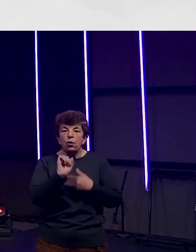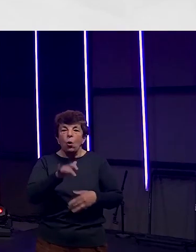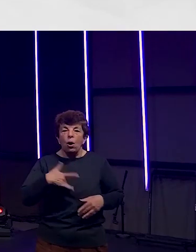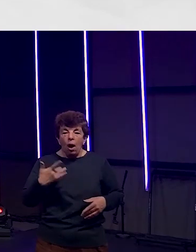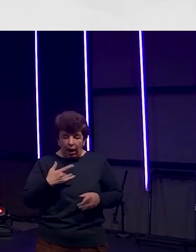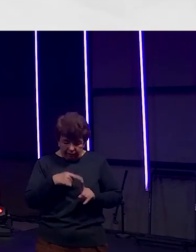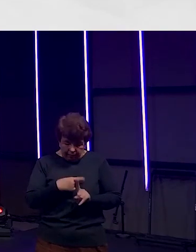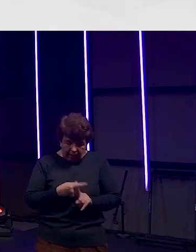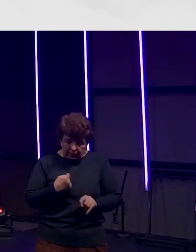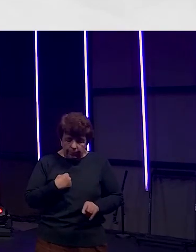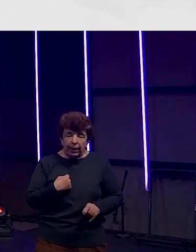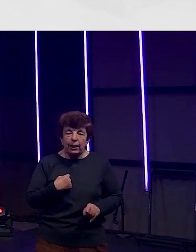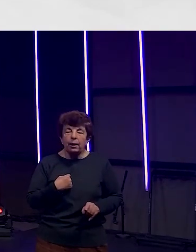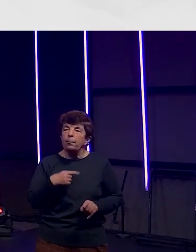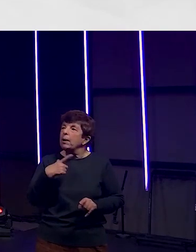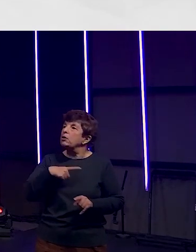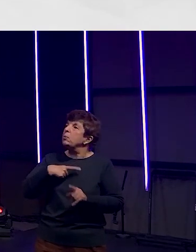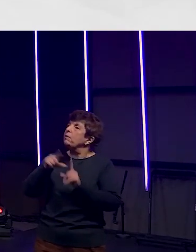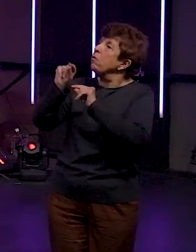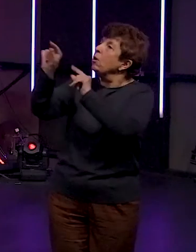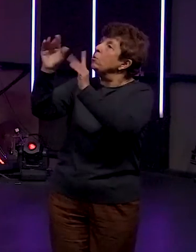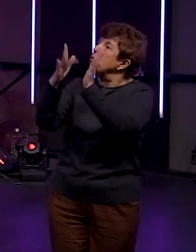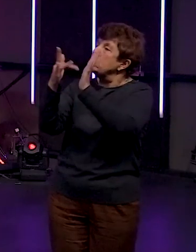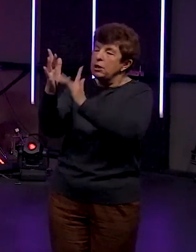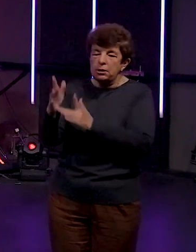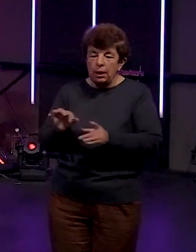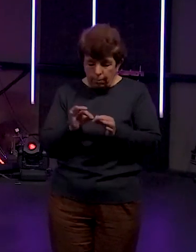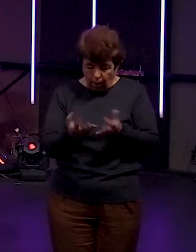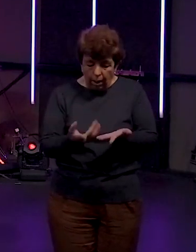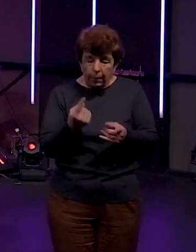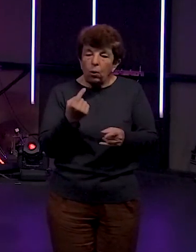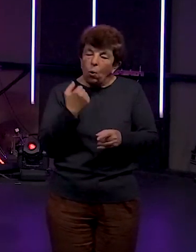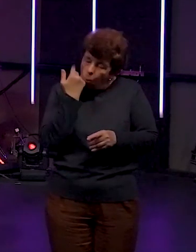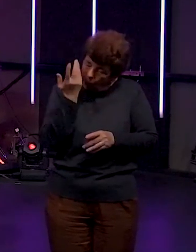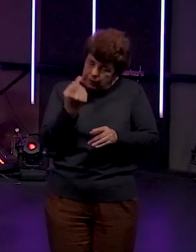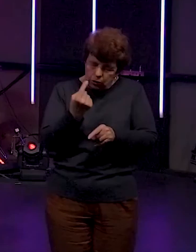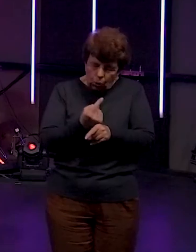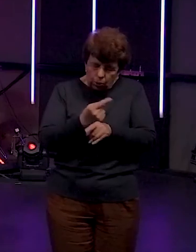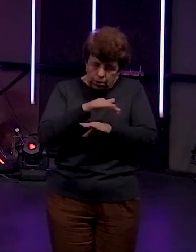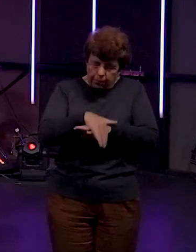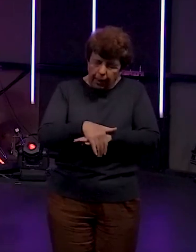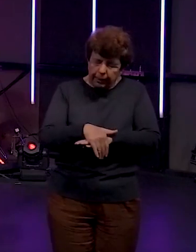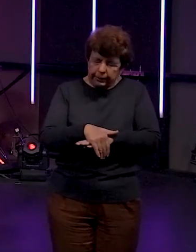as followers of Jesus. The Bible continually tells us that the followers